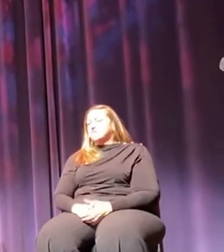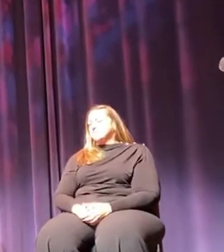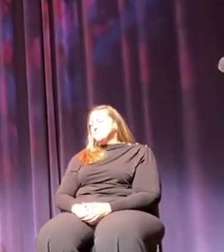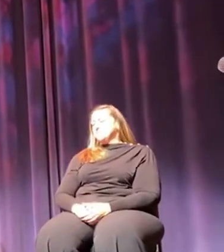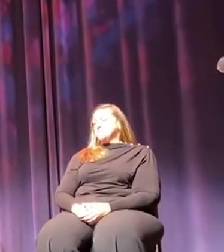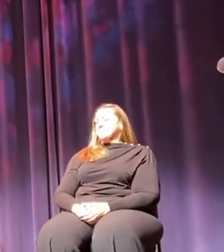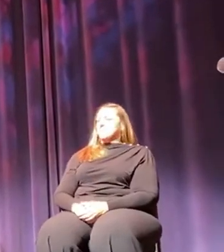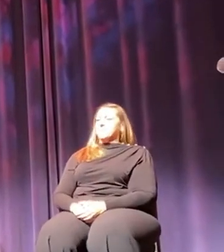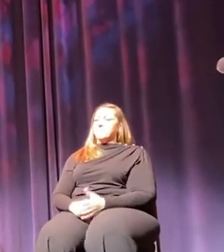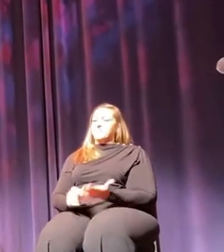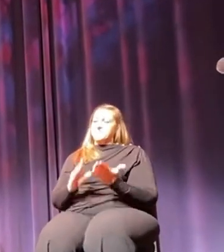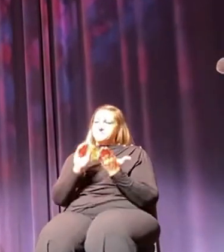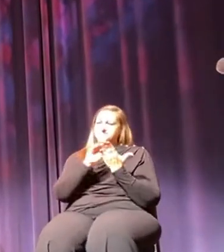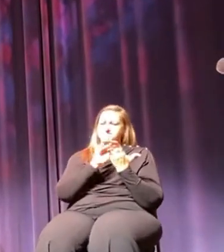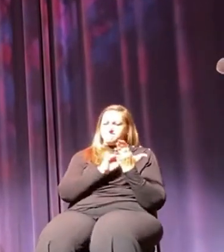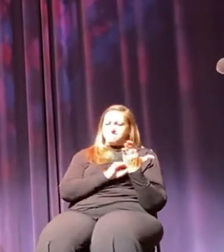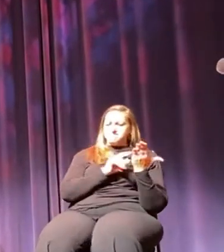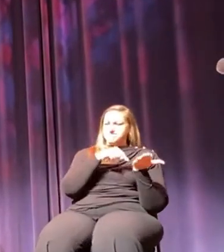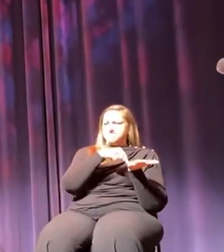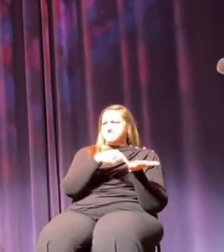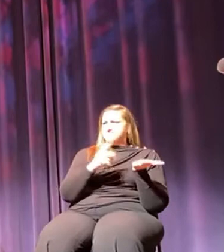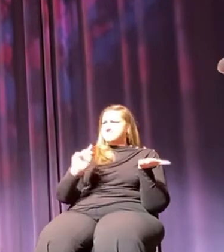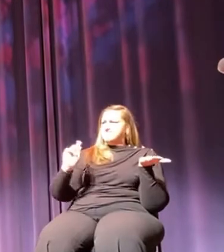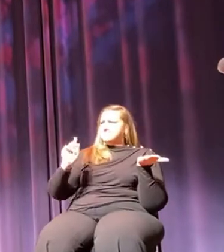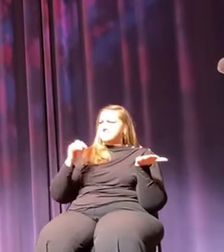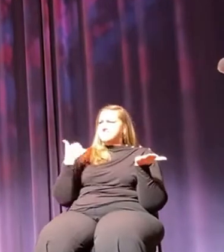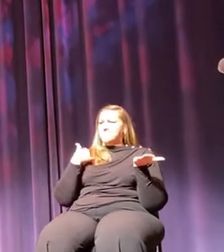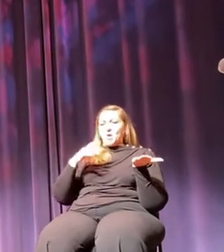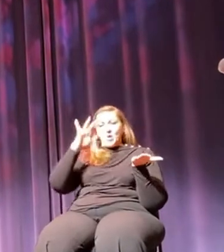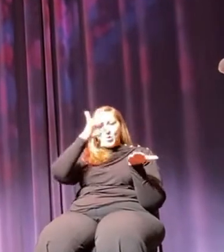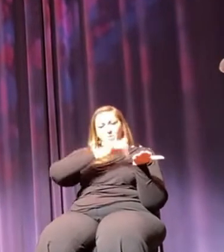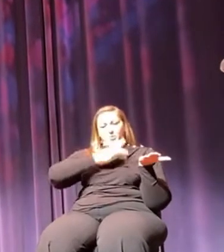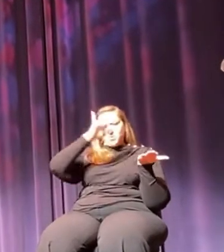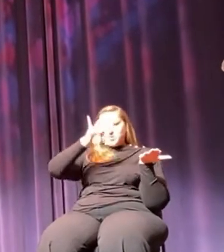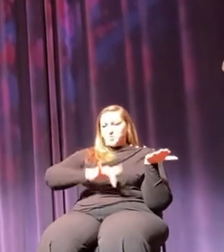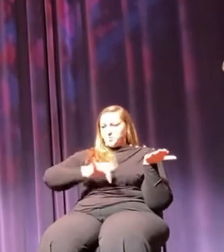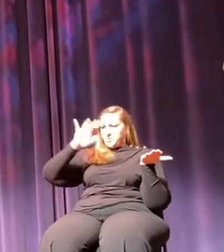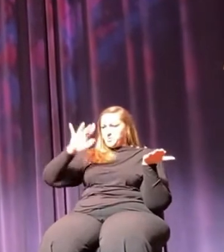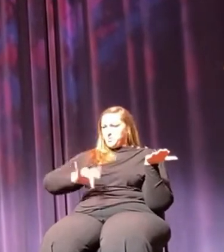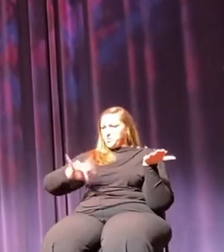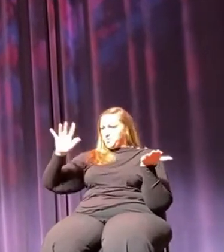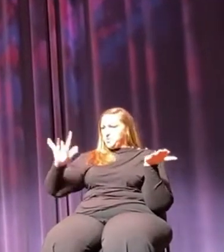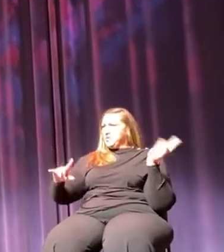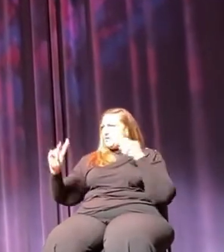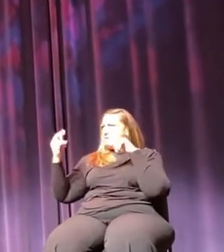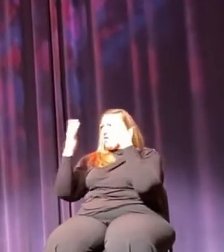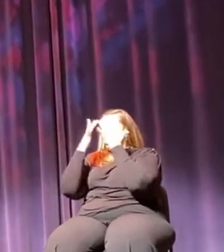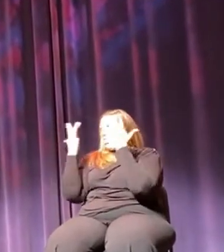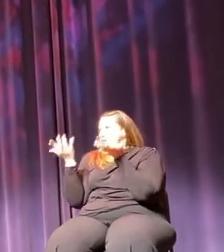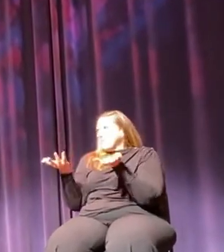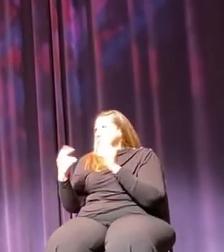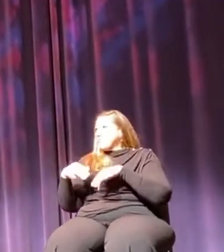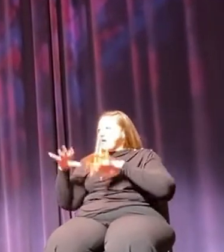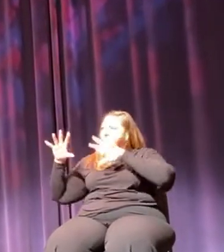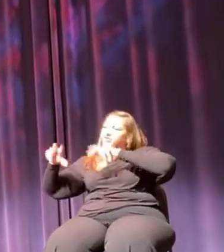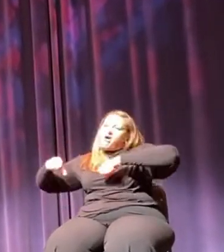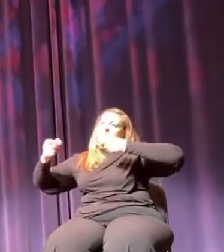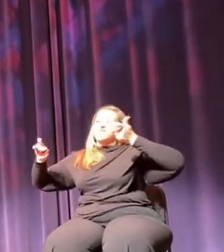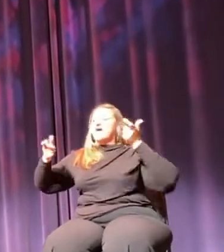I searched the records to find blank white pages, blank stares, blank conquerors bathed in watered histories,